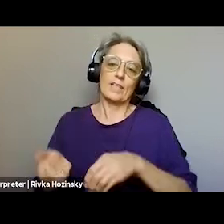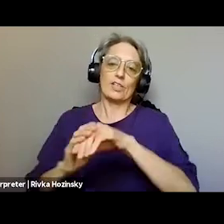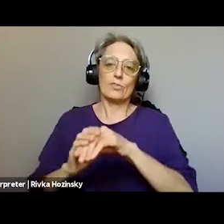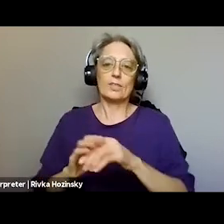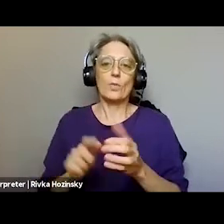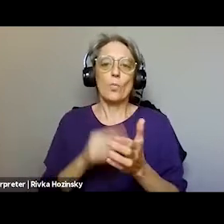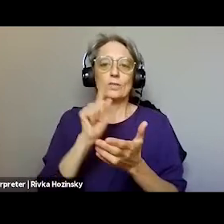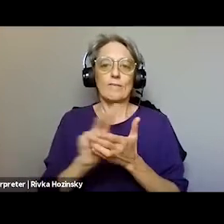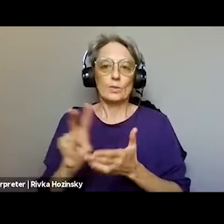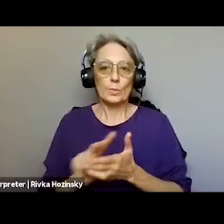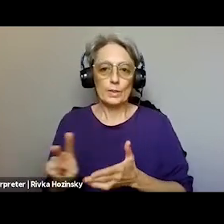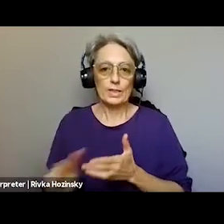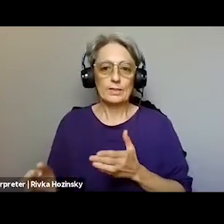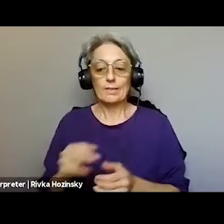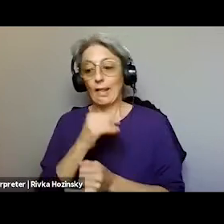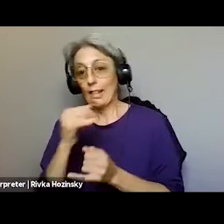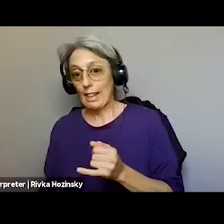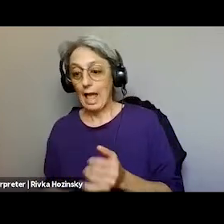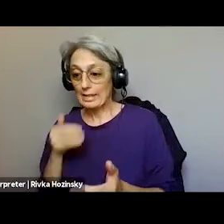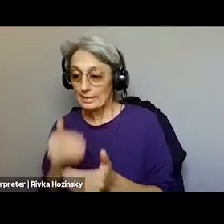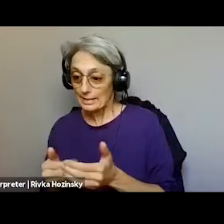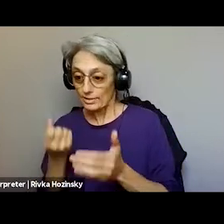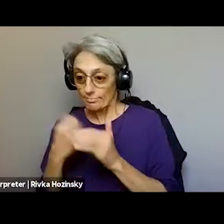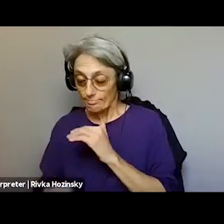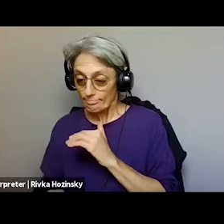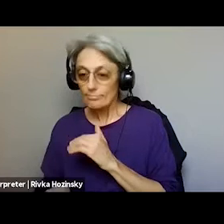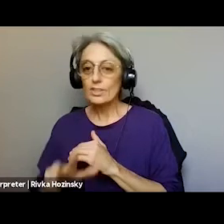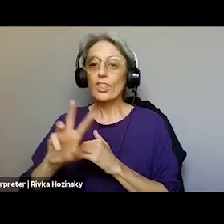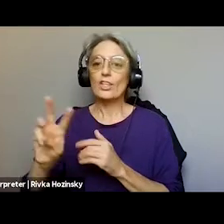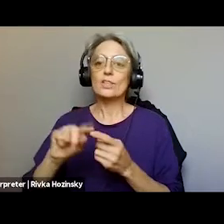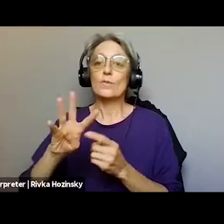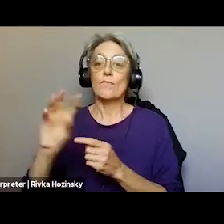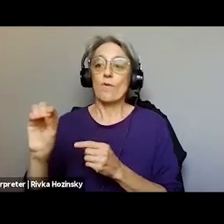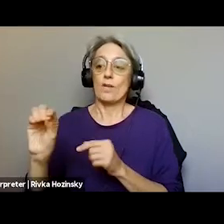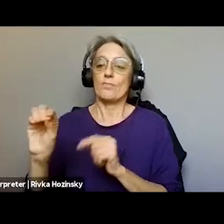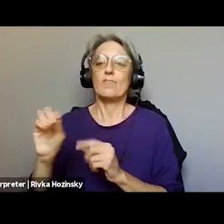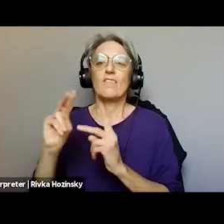and then in the home stretch of pregnancy in weeks 36 to 40, we would want to visit once per week. So